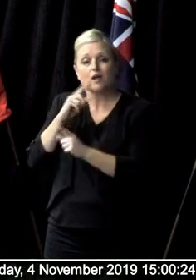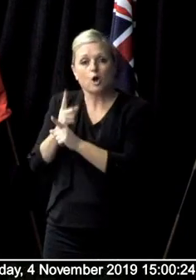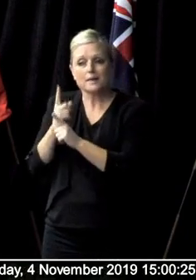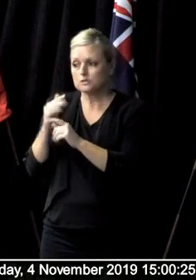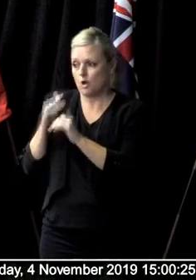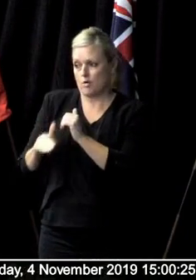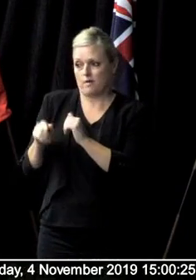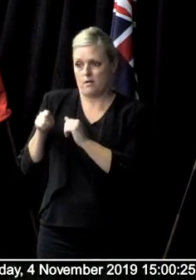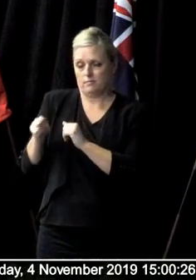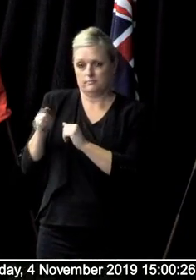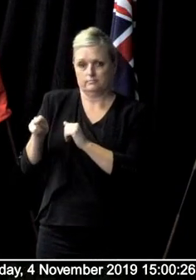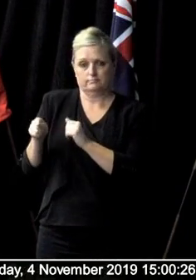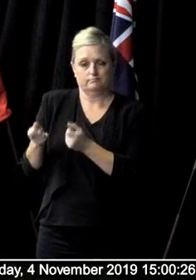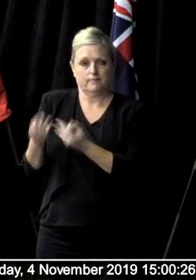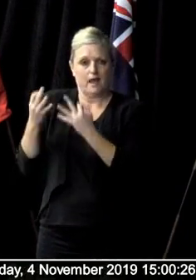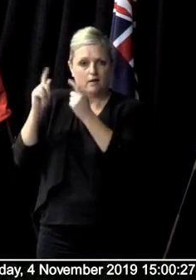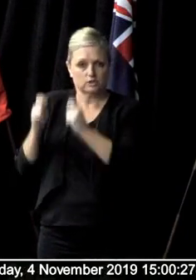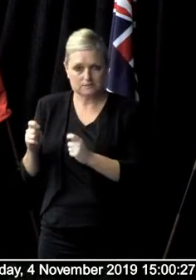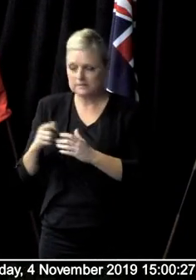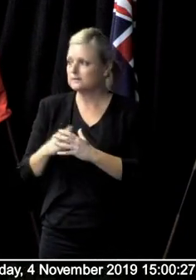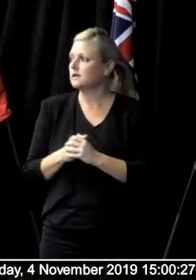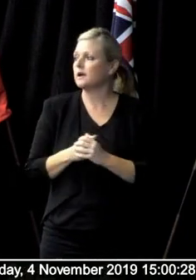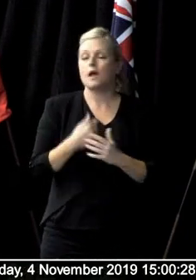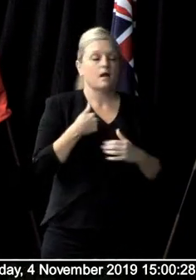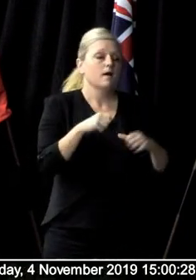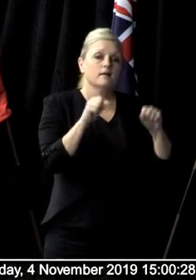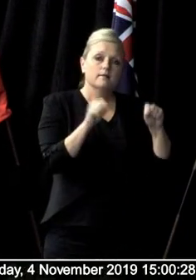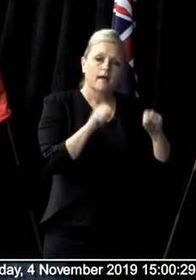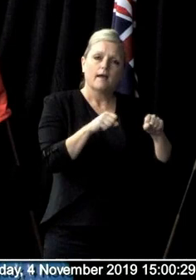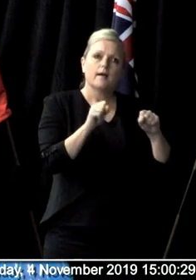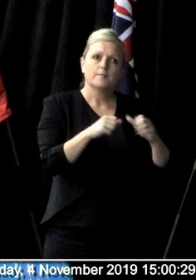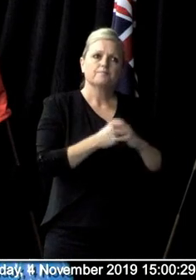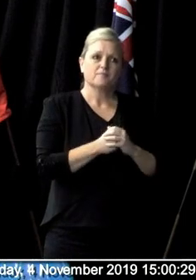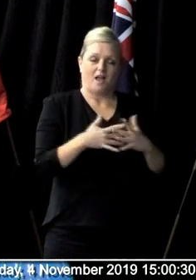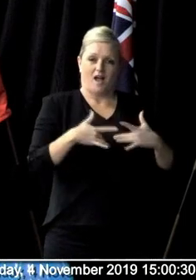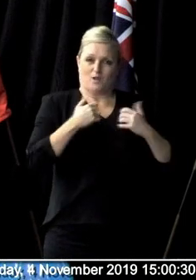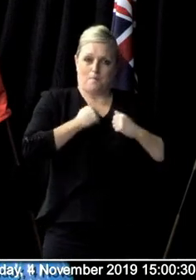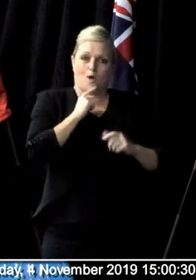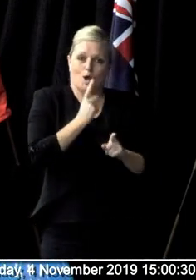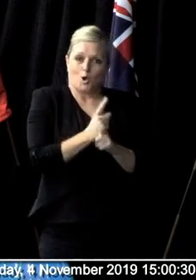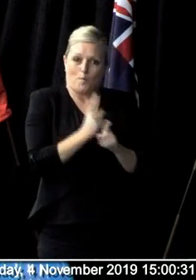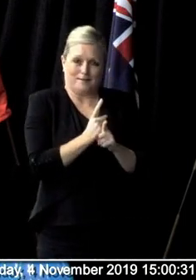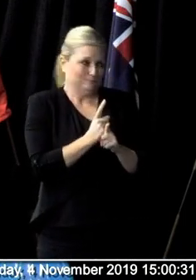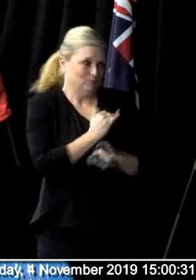Yes, we do. Again, it is mirroring the same issue.